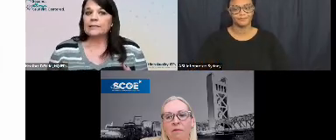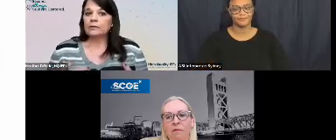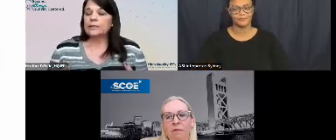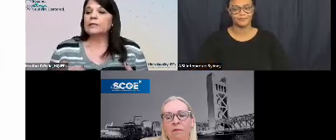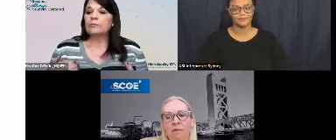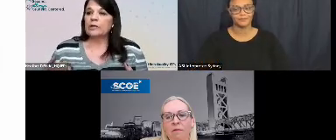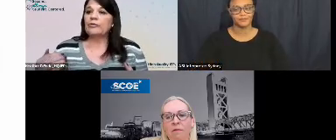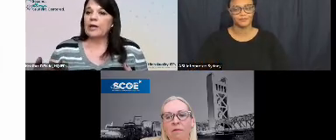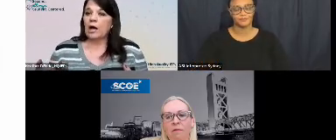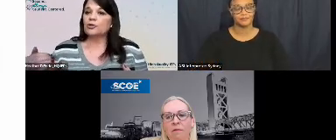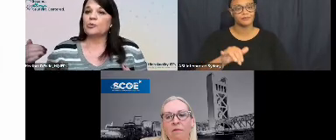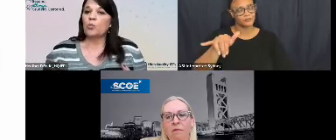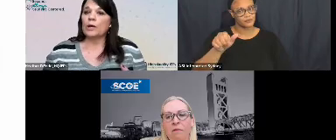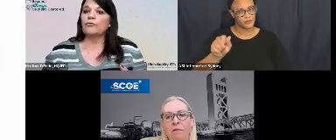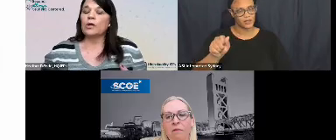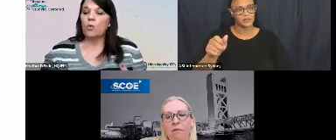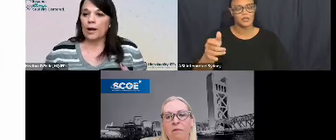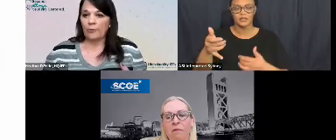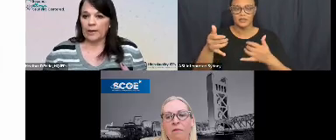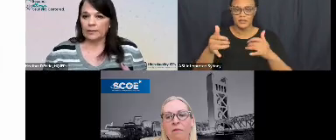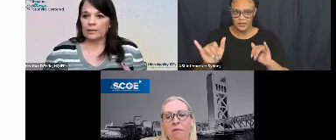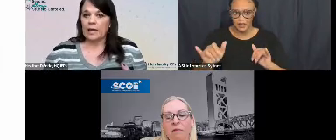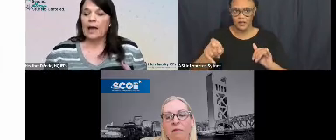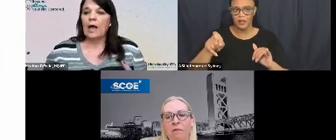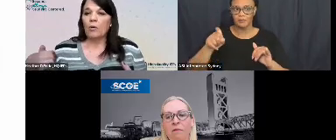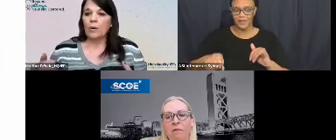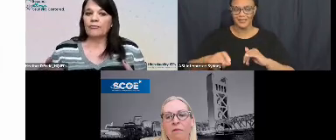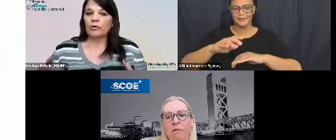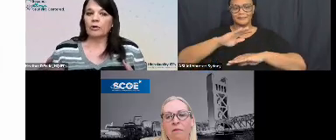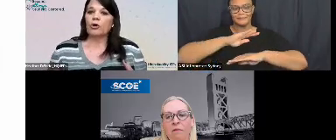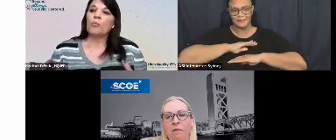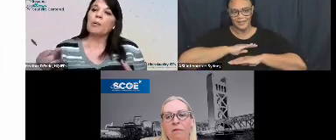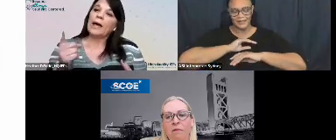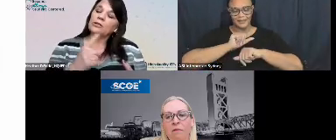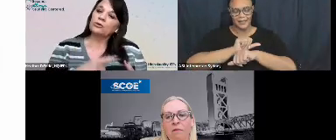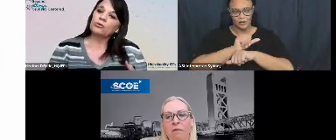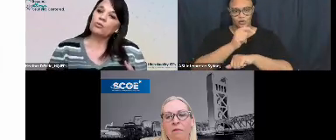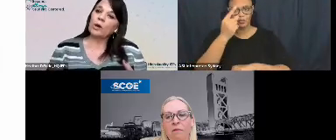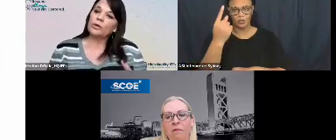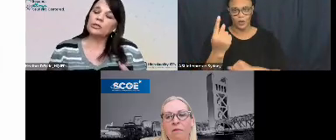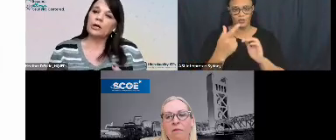they still need to meet the algebra 1 requirement. However, go back to when